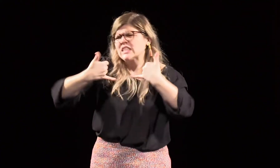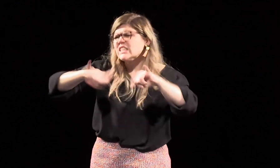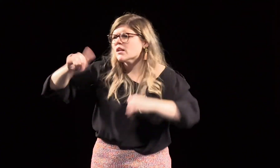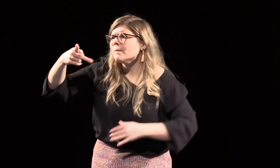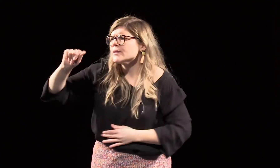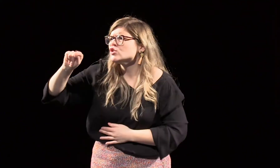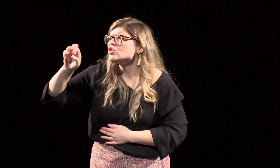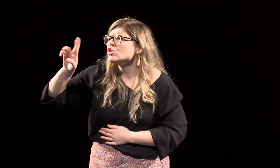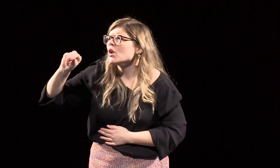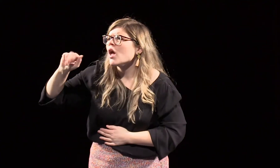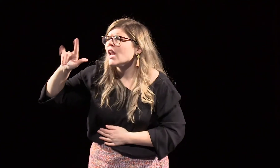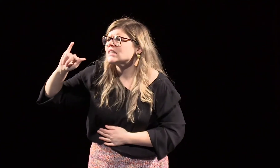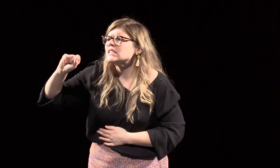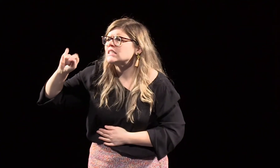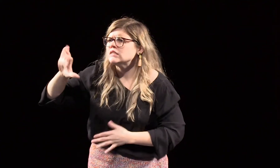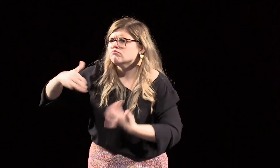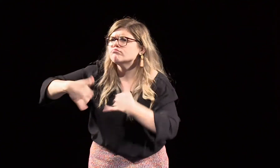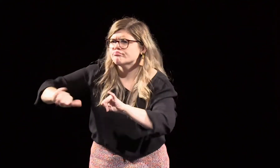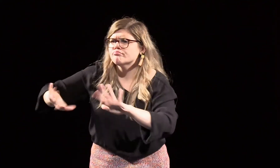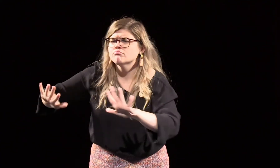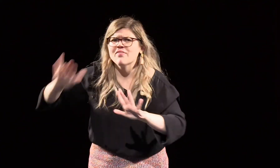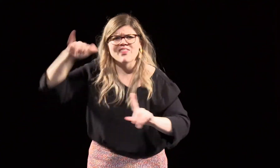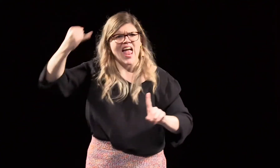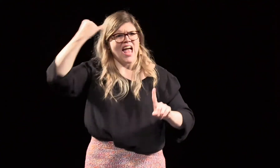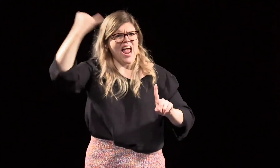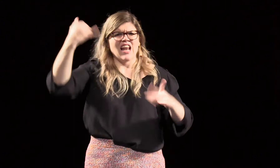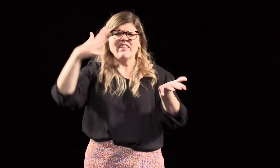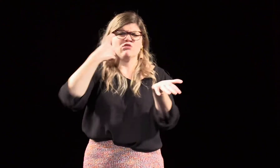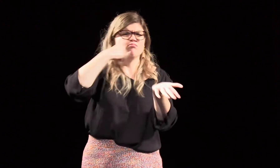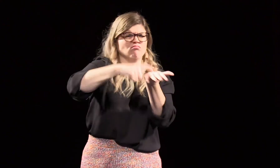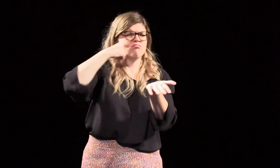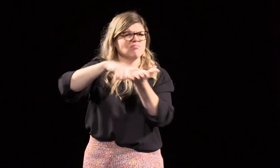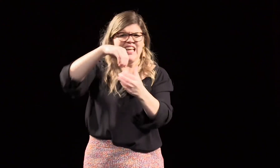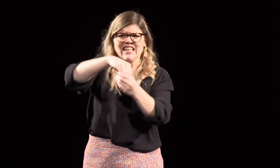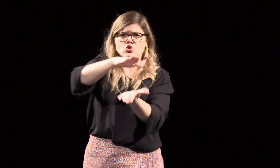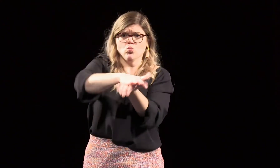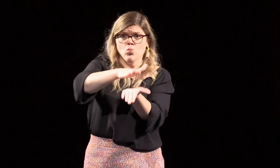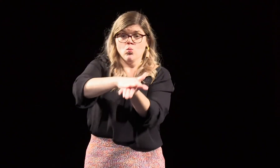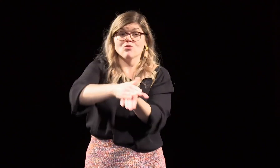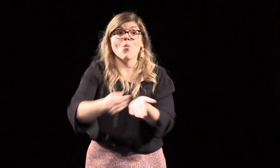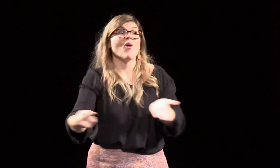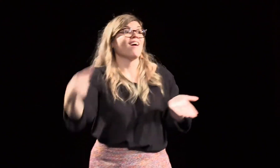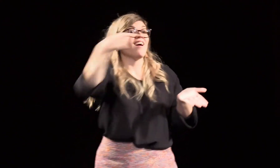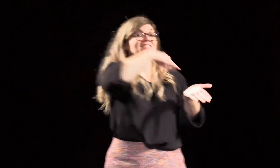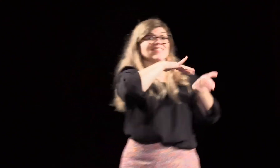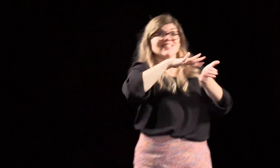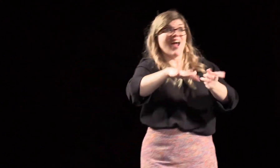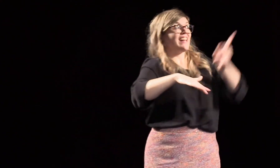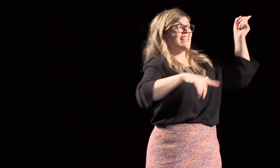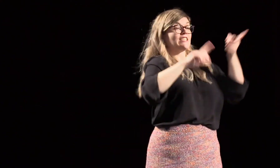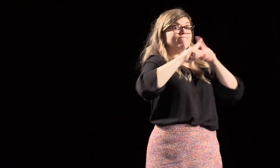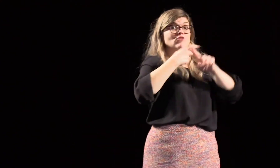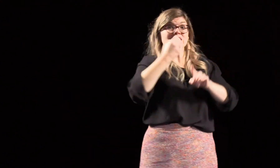That's the idea of benevolent paternalism. And this happens often in schools and academic settings,